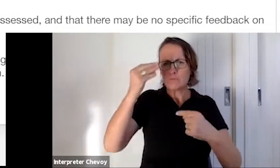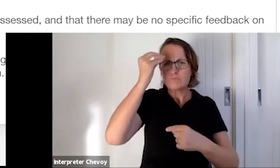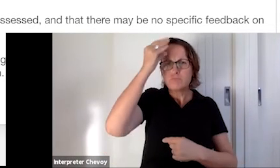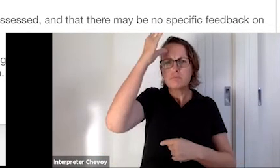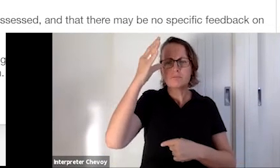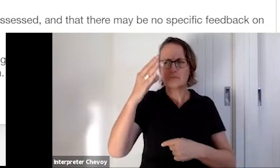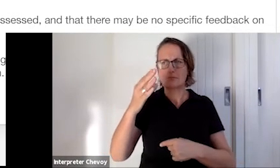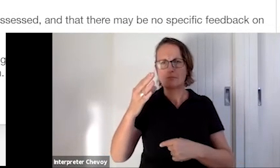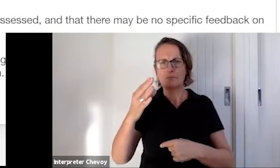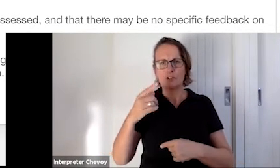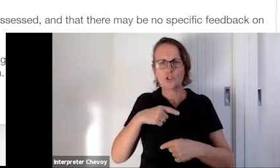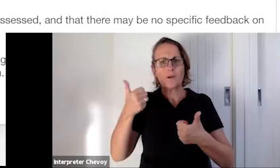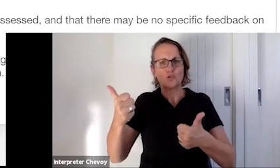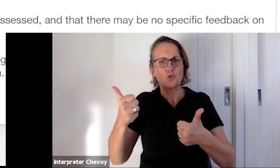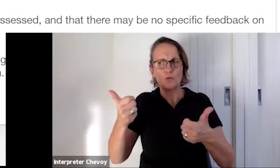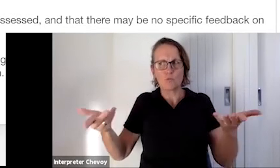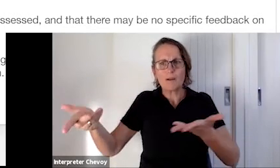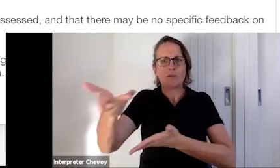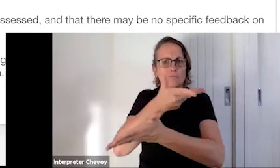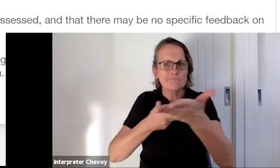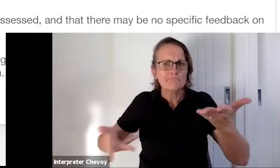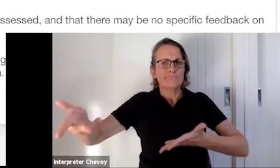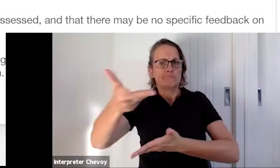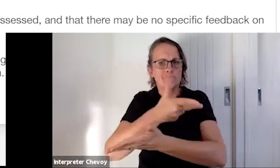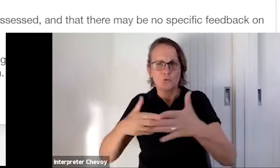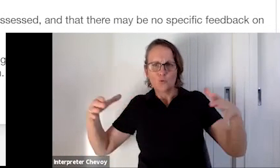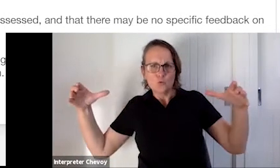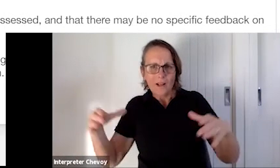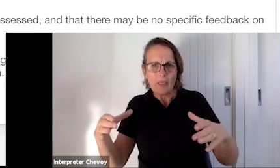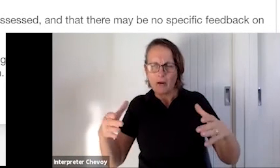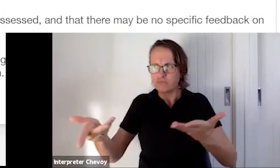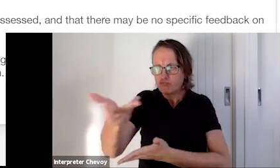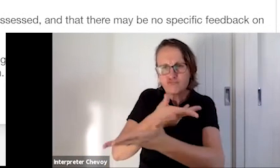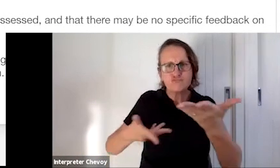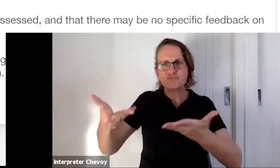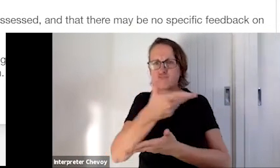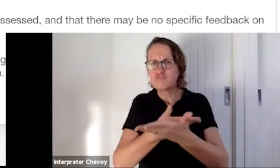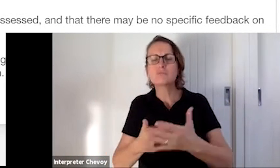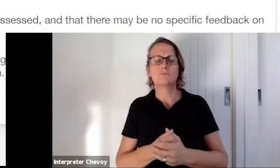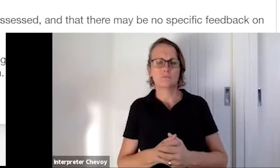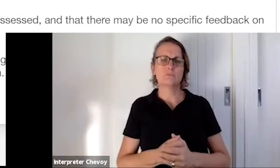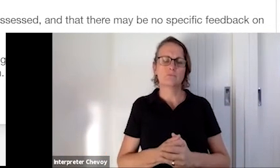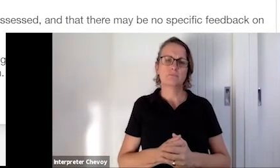So that's the quality of the conversation that happens at the table. And through that process,